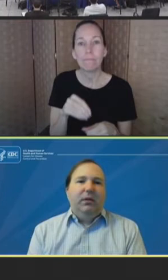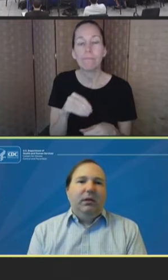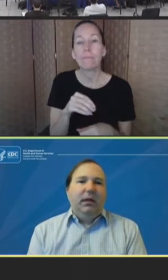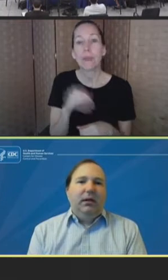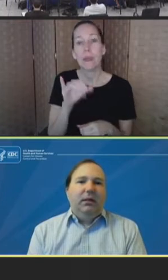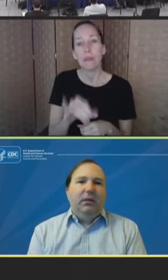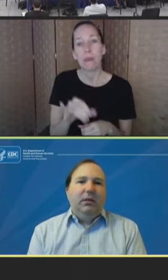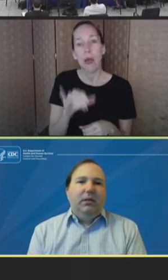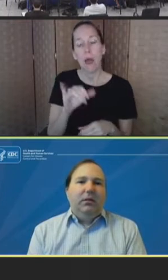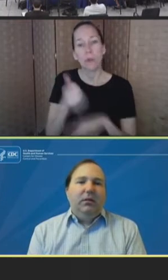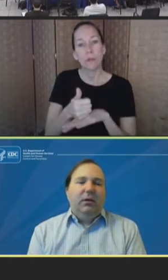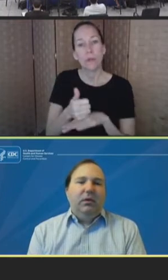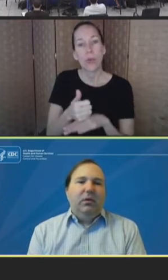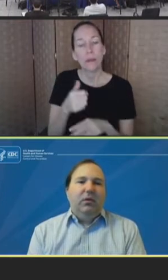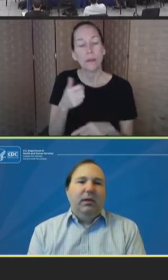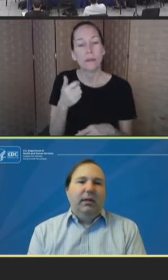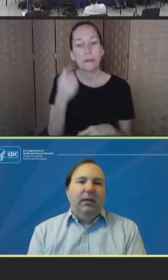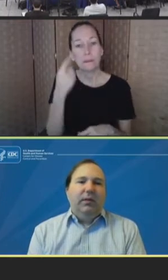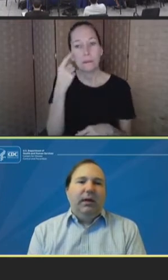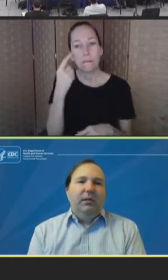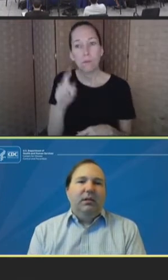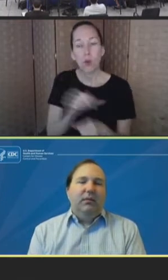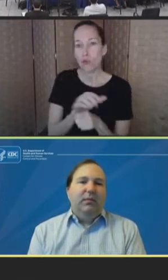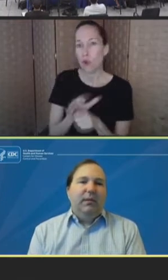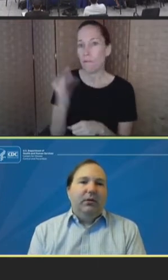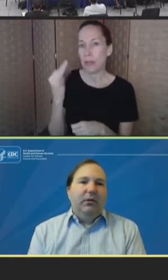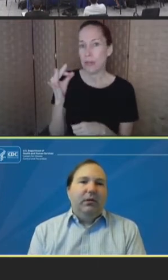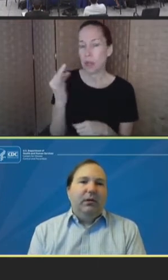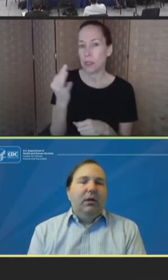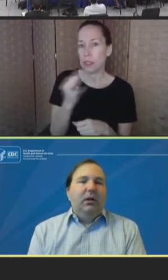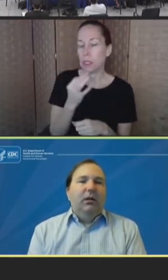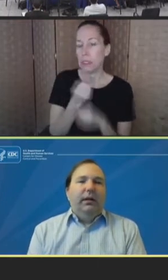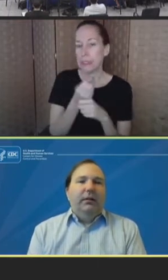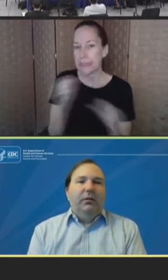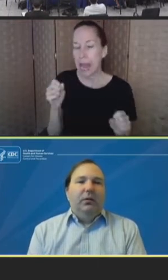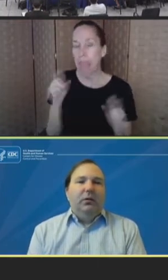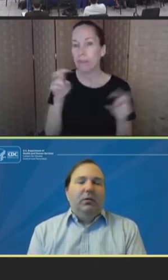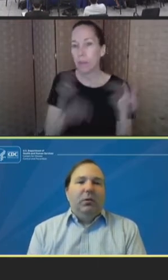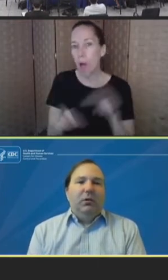in the context of the COVID-19 vaccine safety monitoring. And so, of course,